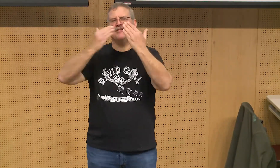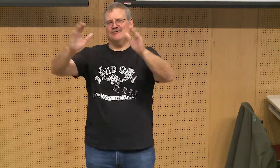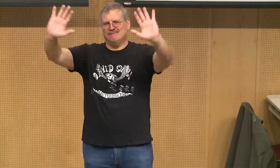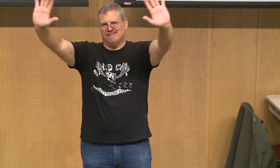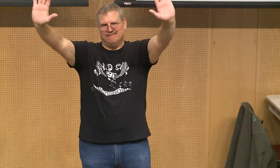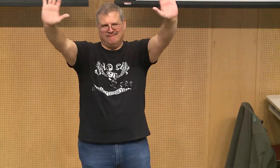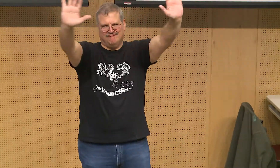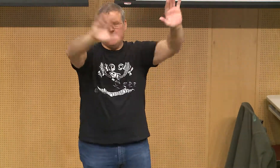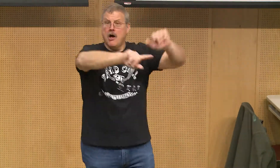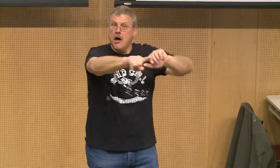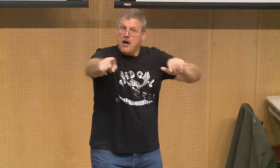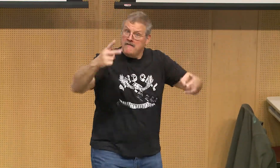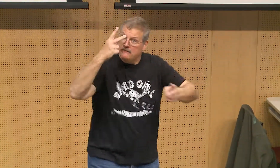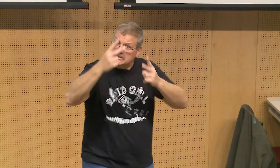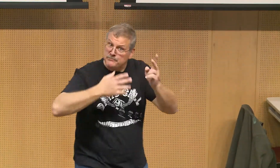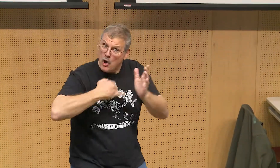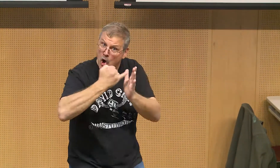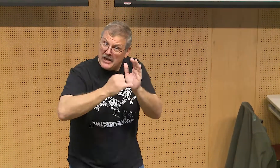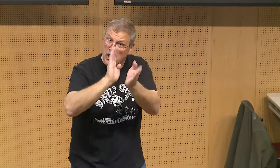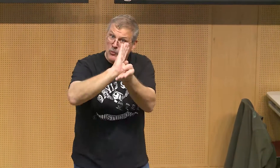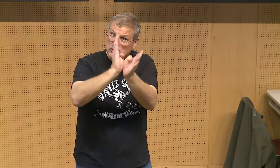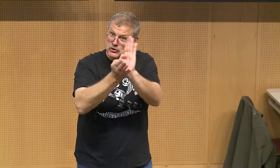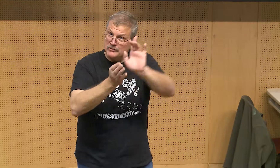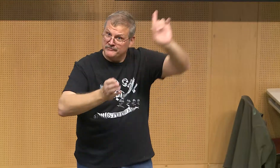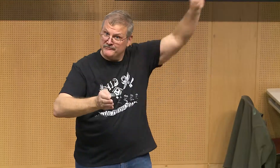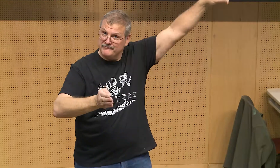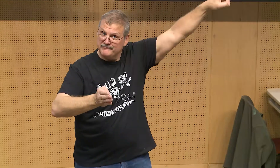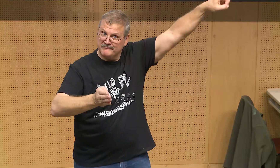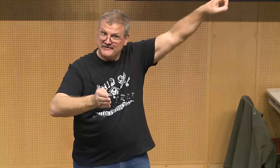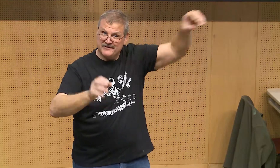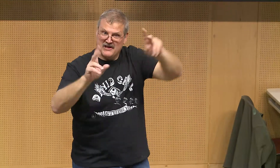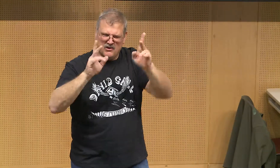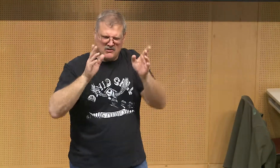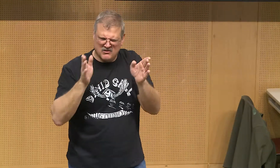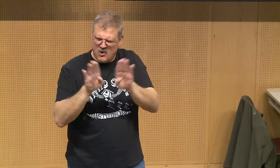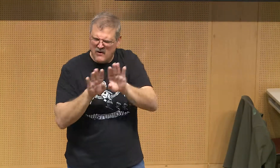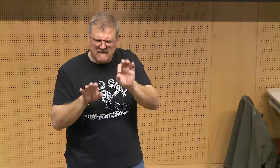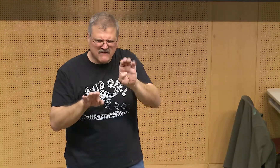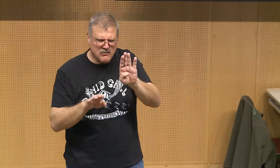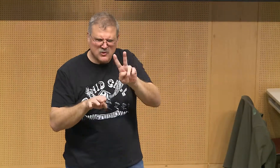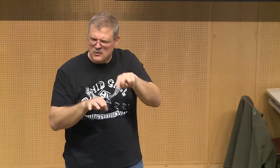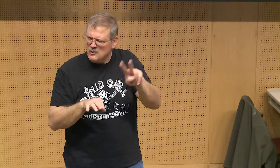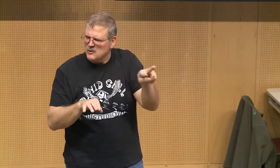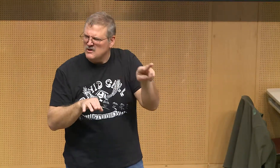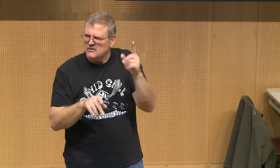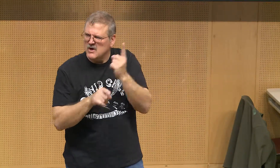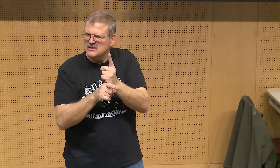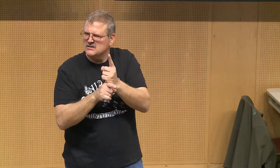Thank you. Go see my art in the Dyer Arts Center. It closes February 22, right?